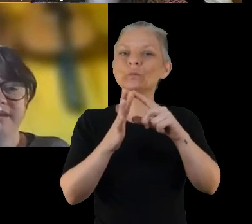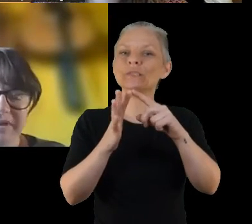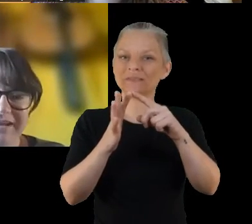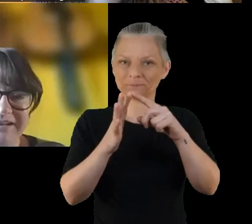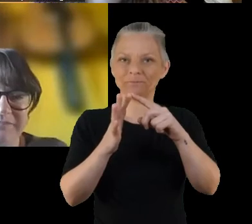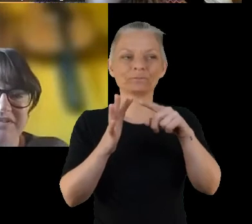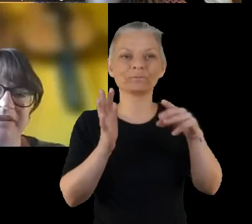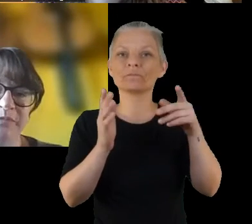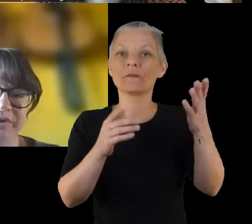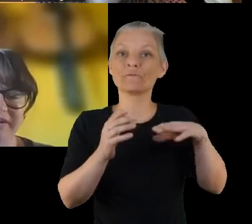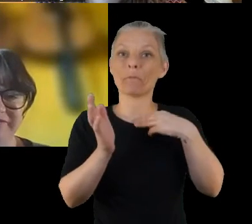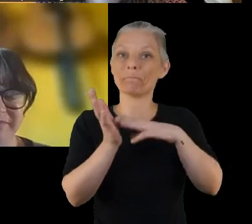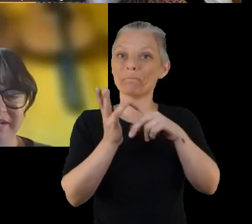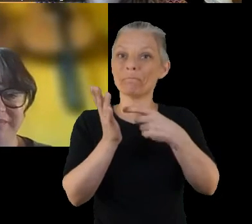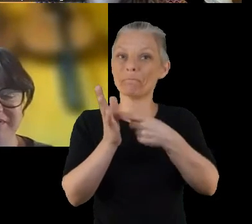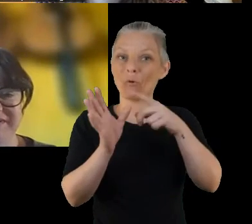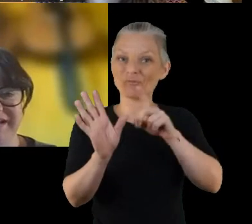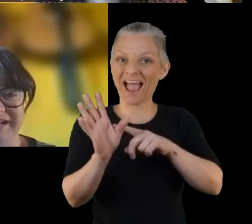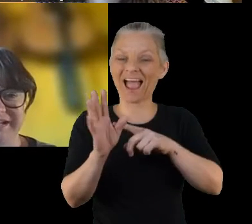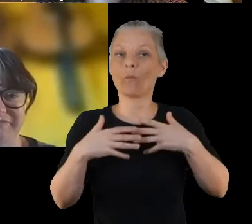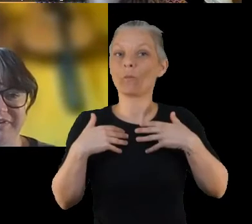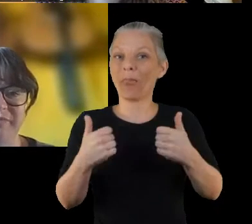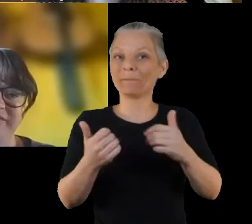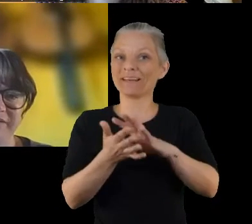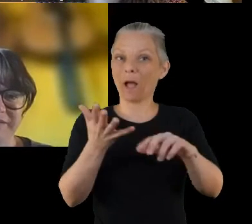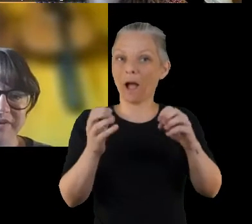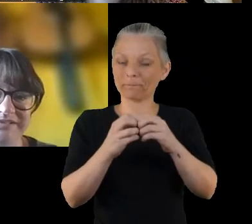I’m Hayley, I’m the Development Worker for the peer community in Edinburgh and I work for Health in Mind.